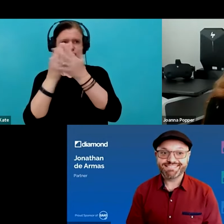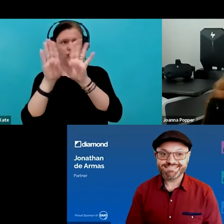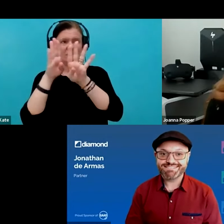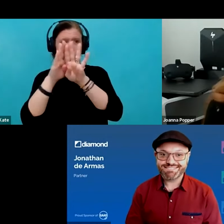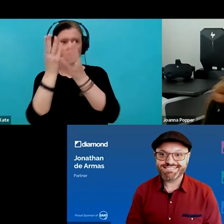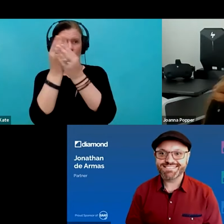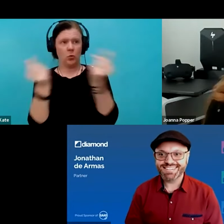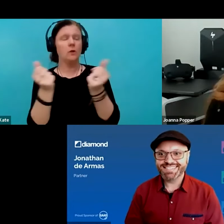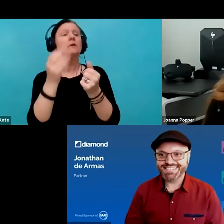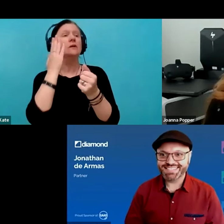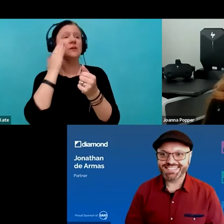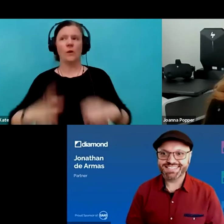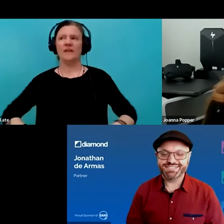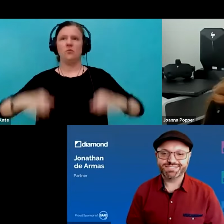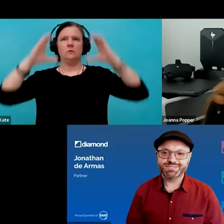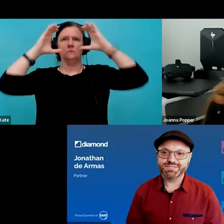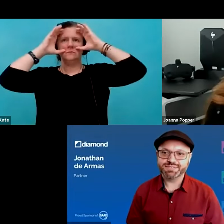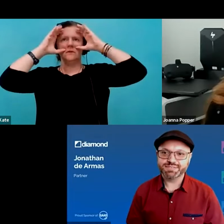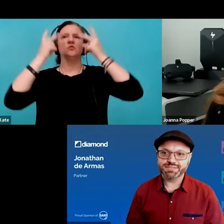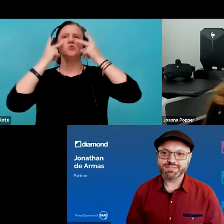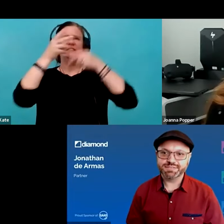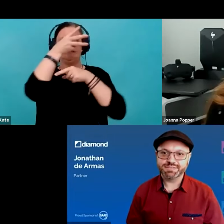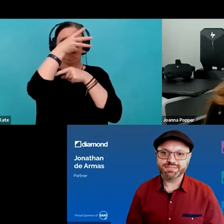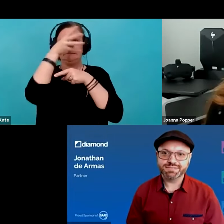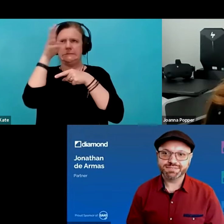Chadwick Turner: It's when you put on a headset. You can see kind of lines between the pixels.